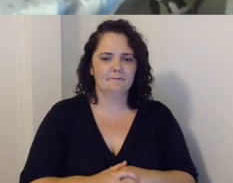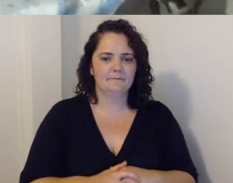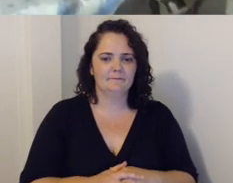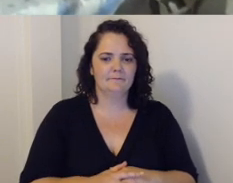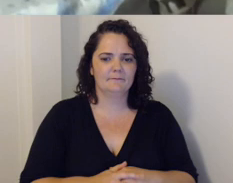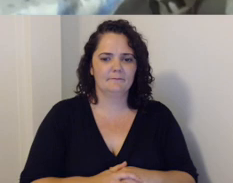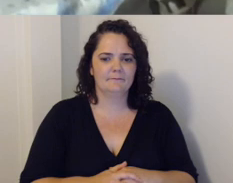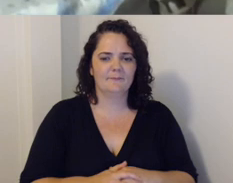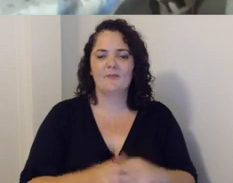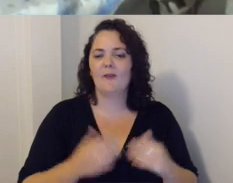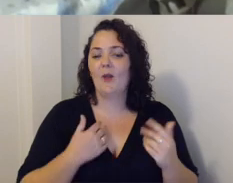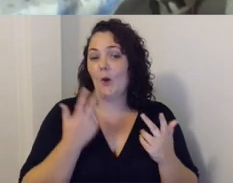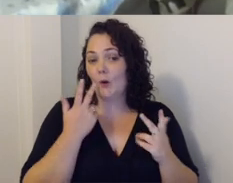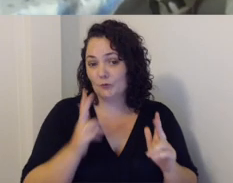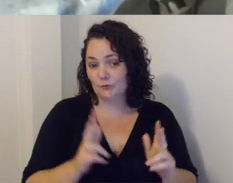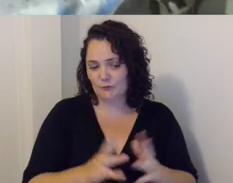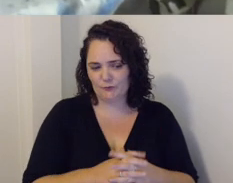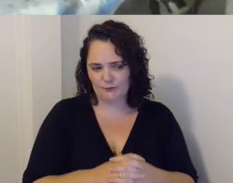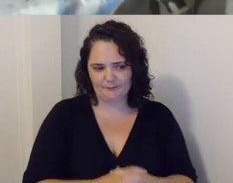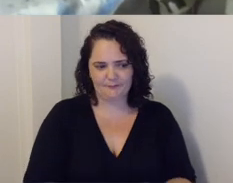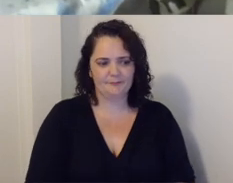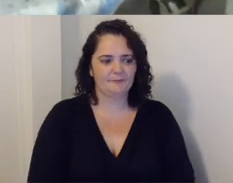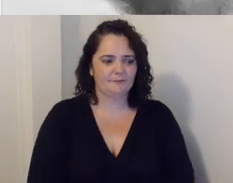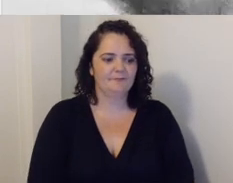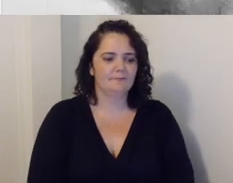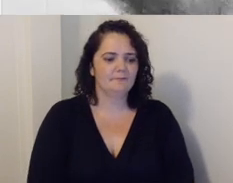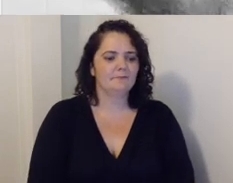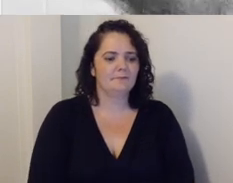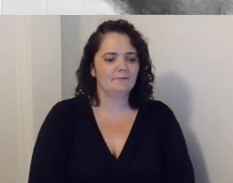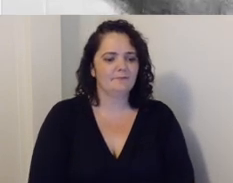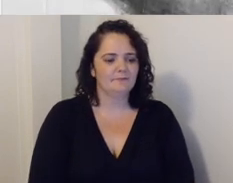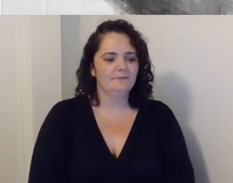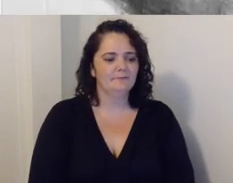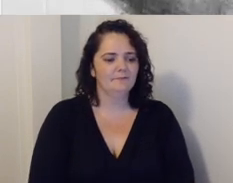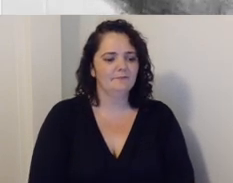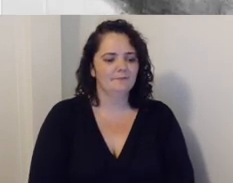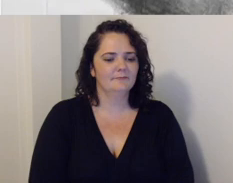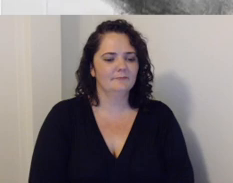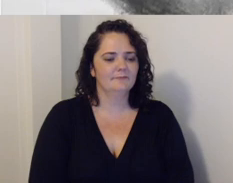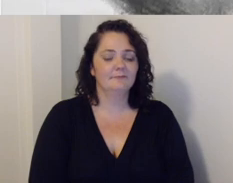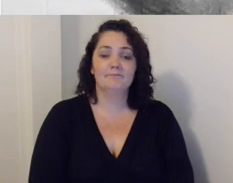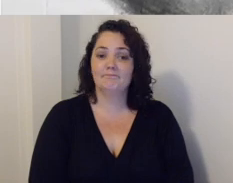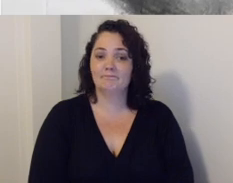let's uh let's just switch cameras and I'll show you how I'm working um that drawing of uh of